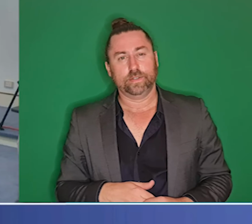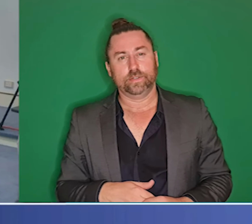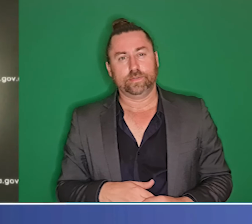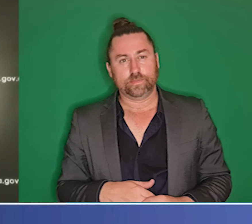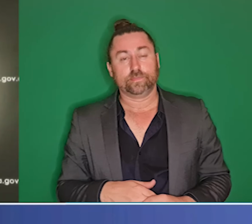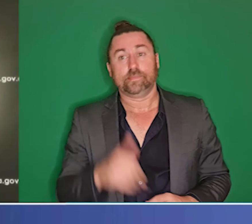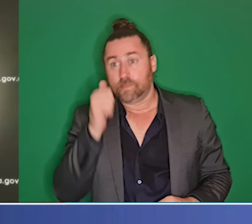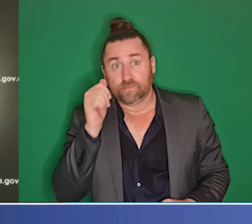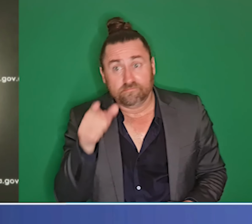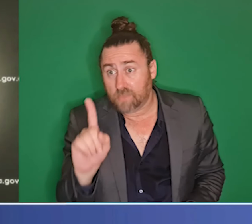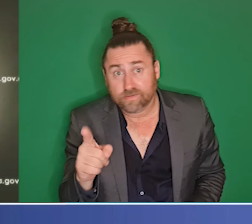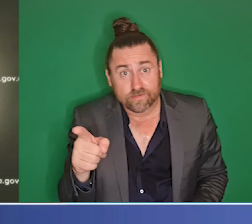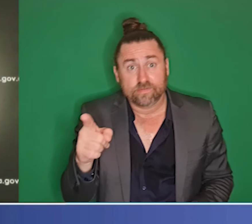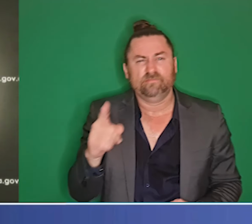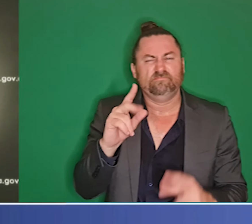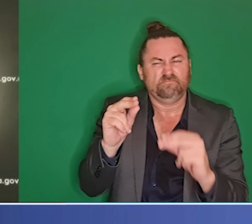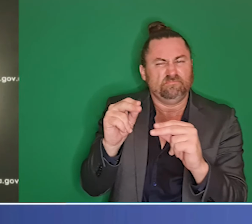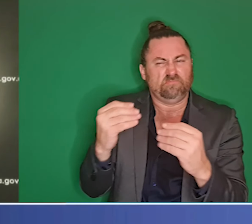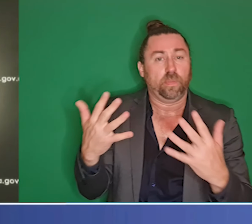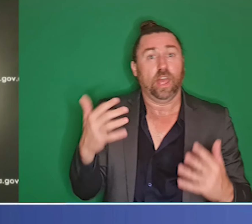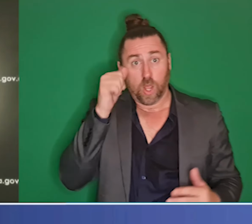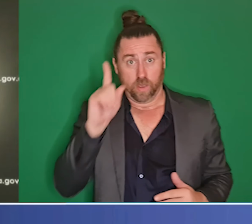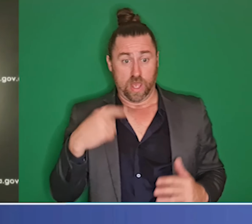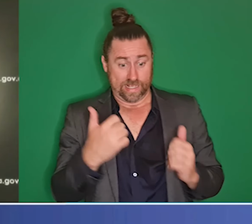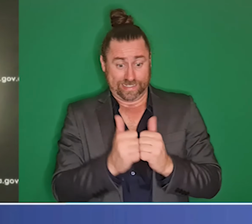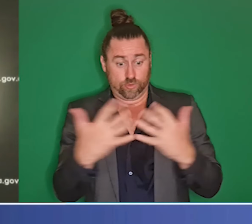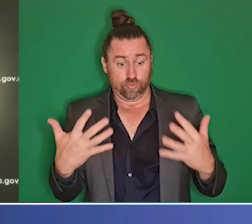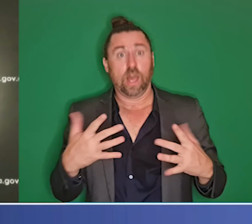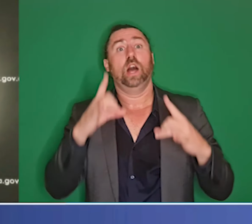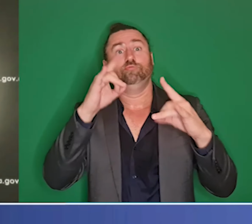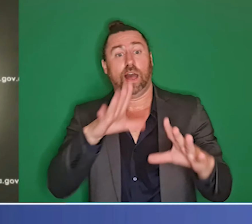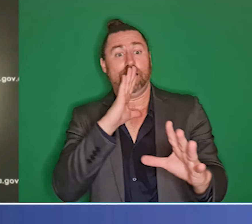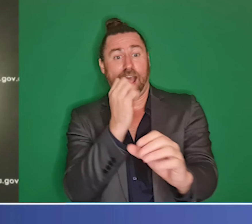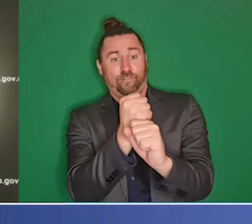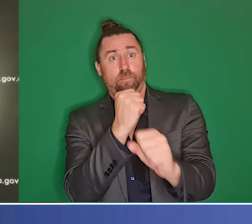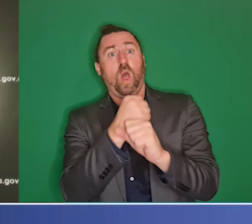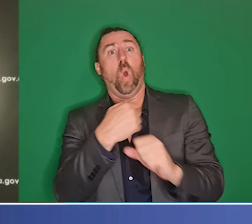Guess what? We disagree, and the government makes the policy.